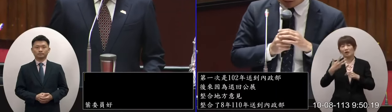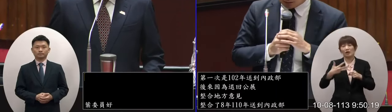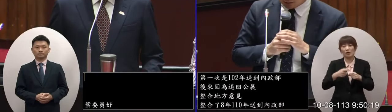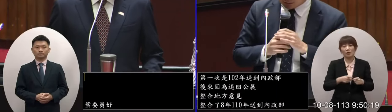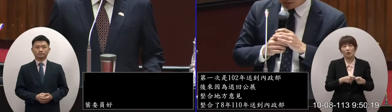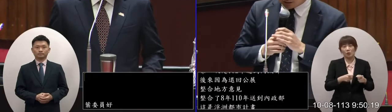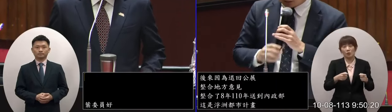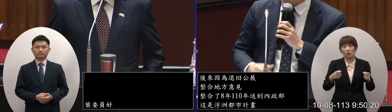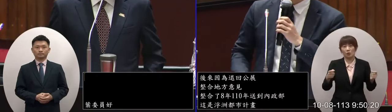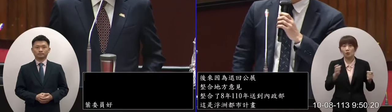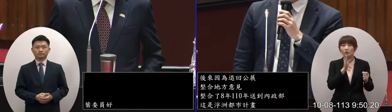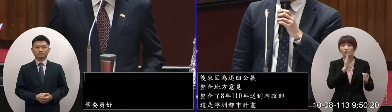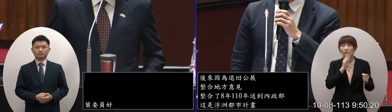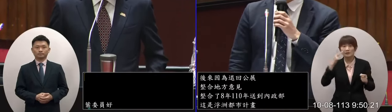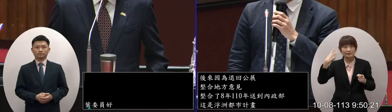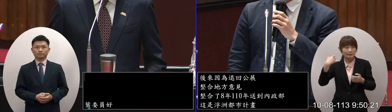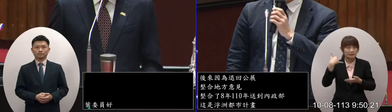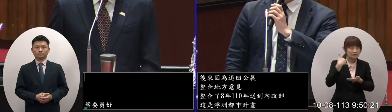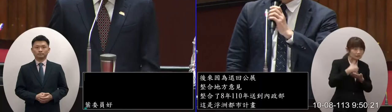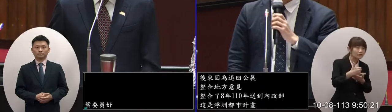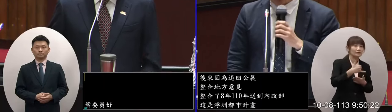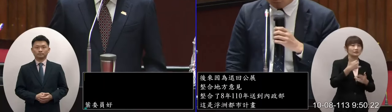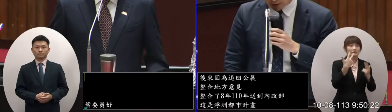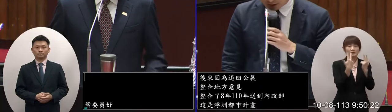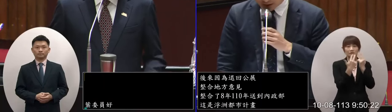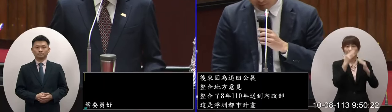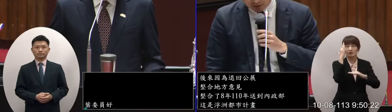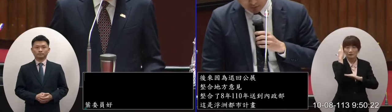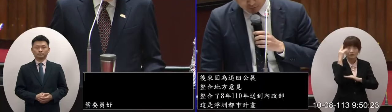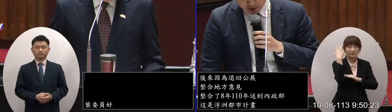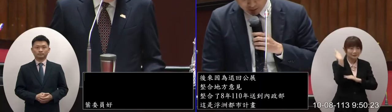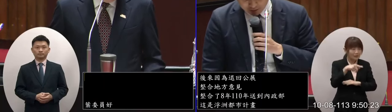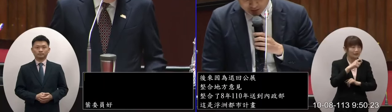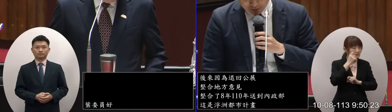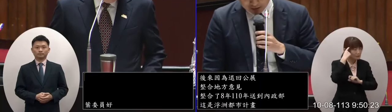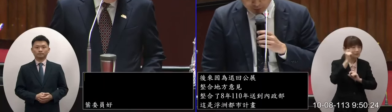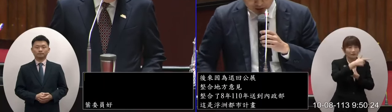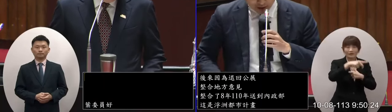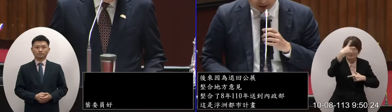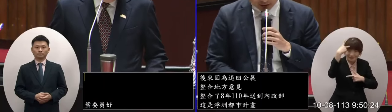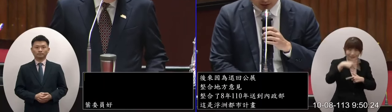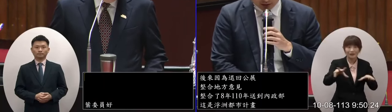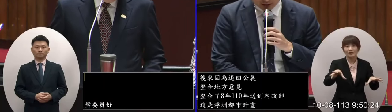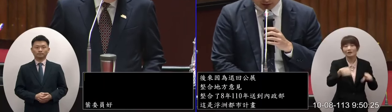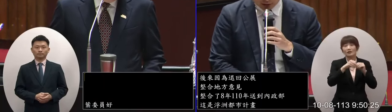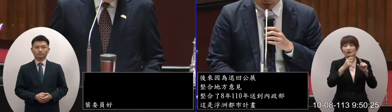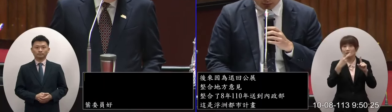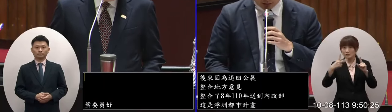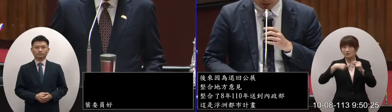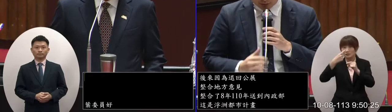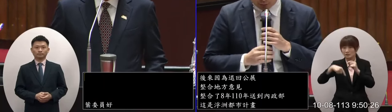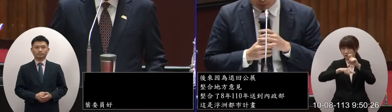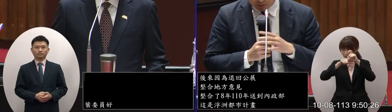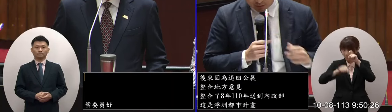and ask the New Taipei City Government to hold another public exhibition and integrate local opinions. Then the New Taipei City Government held the meeting in 2012. In October, I reported it to the Ministry of the Interior.